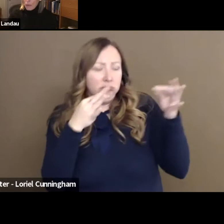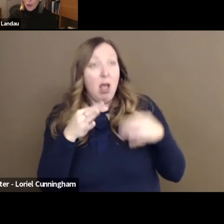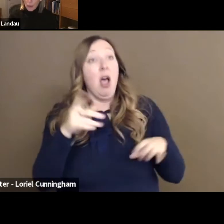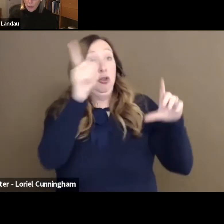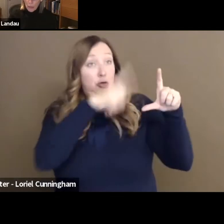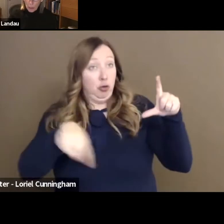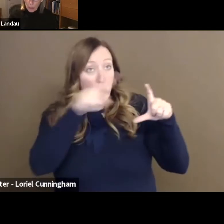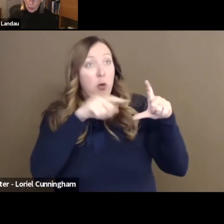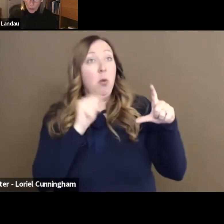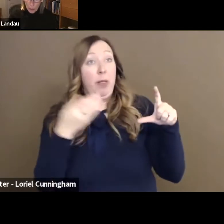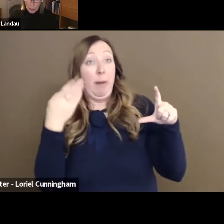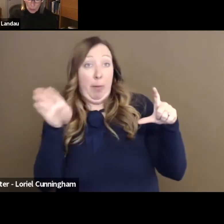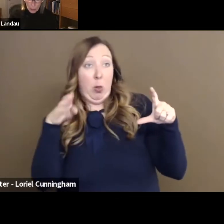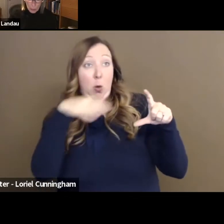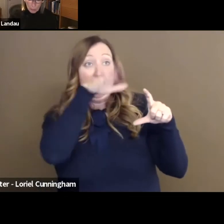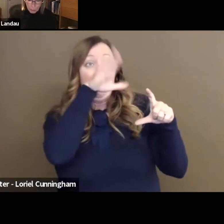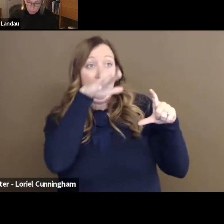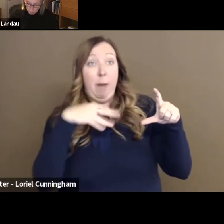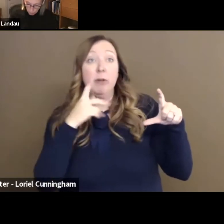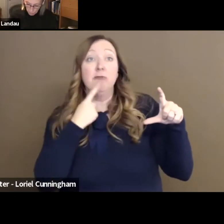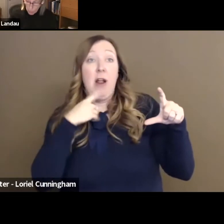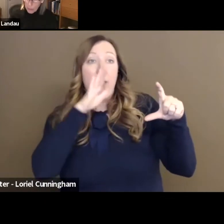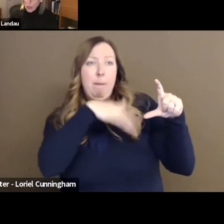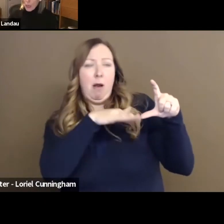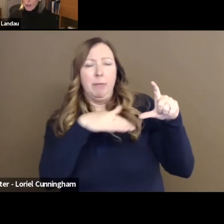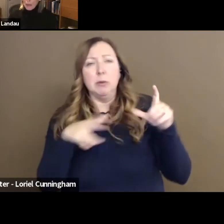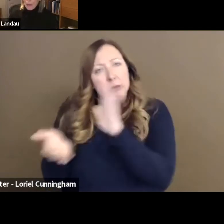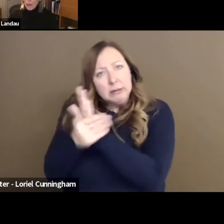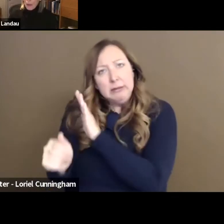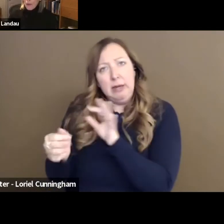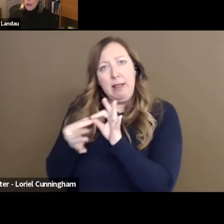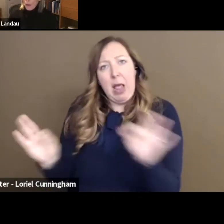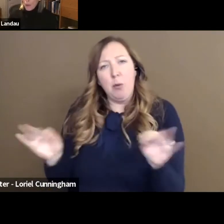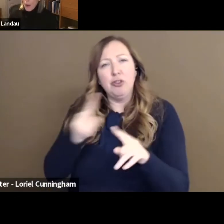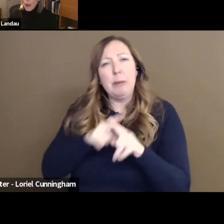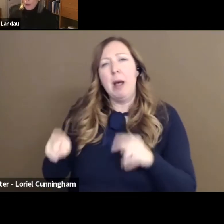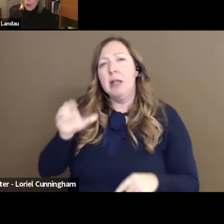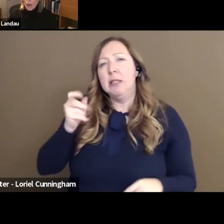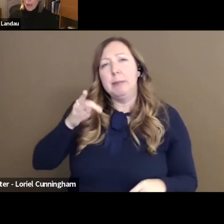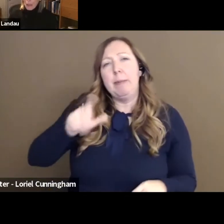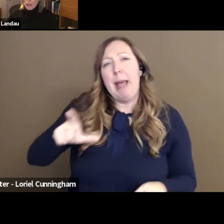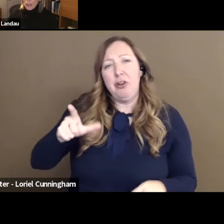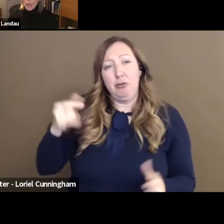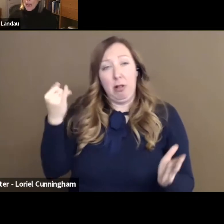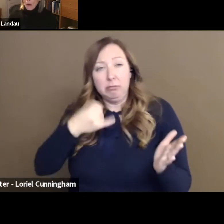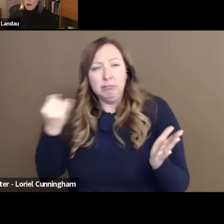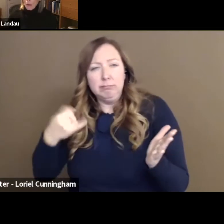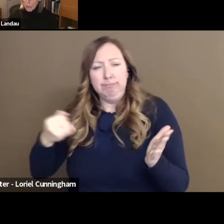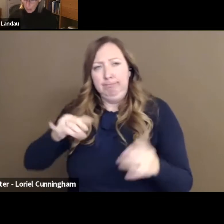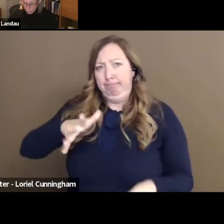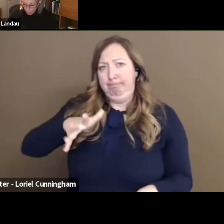very very capable linguistically and i'll be talking about that profile